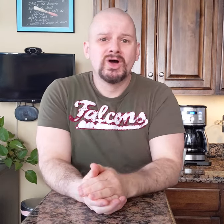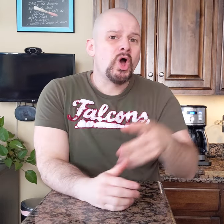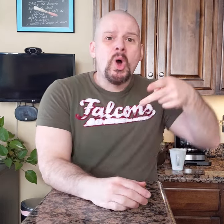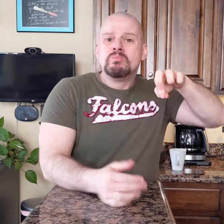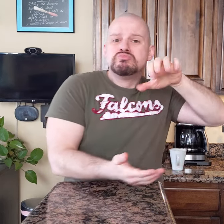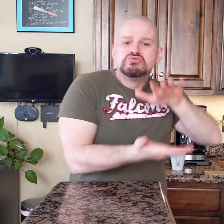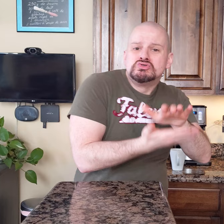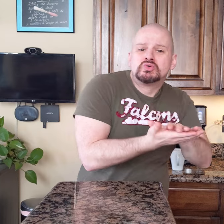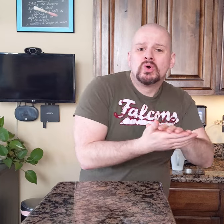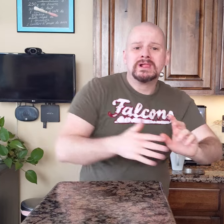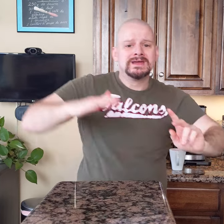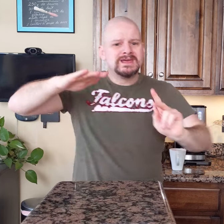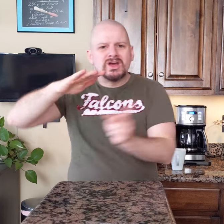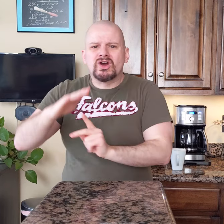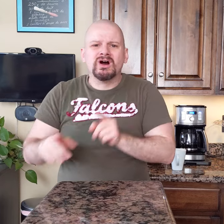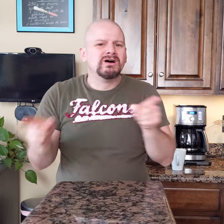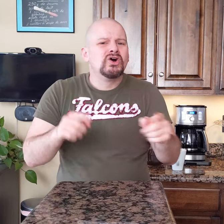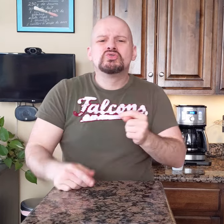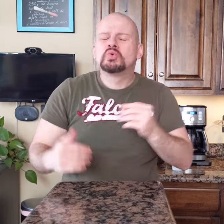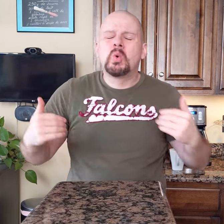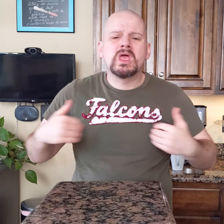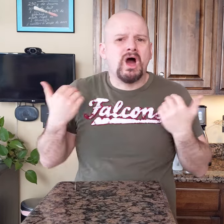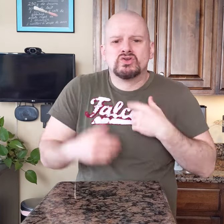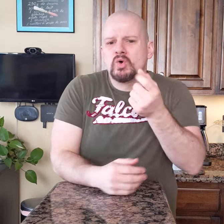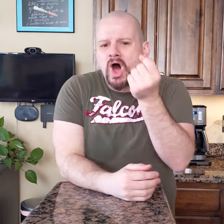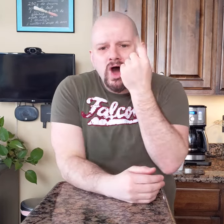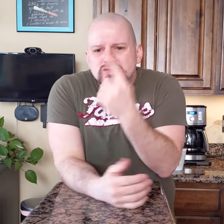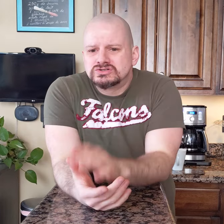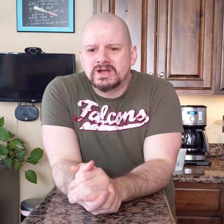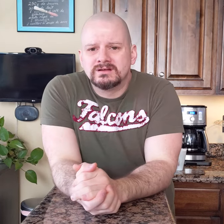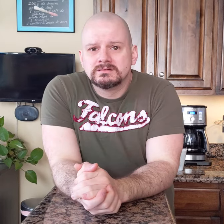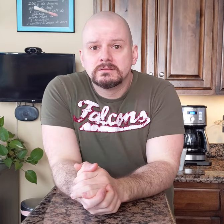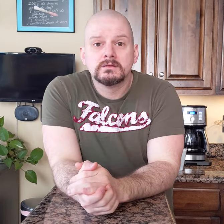Preschoolers and kindergarteners are too young to understand.